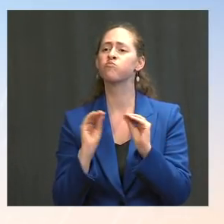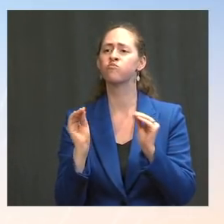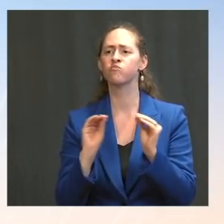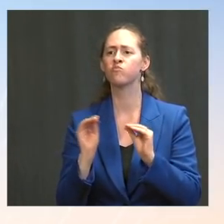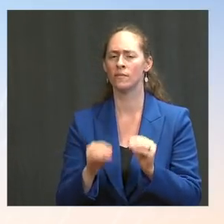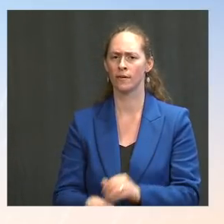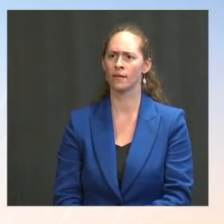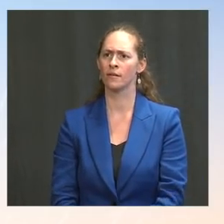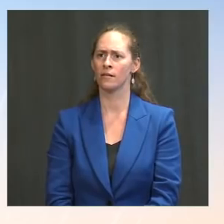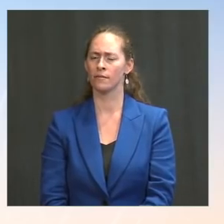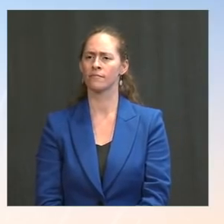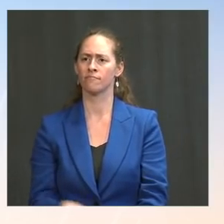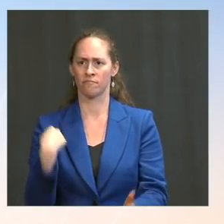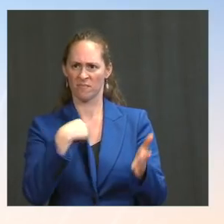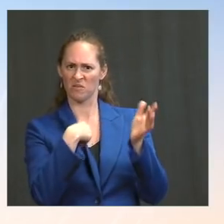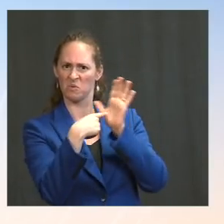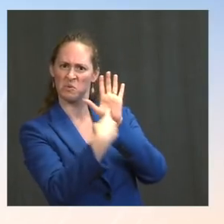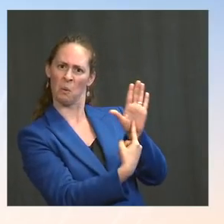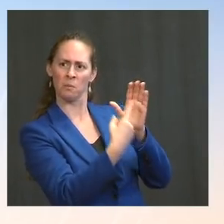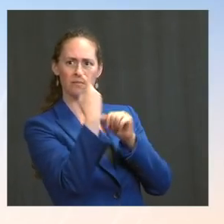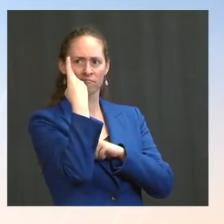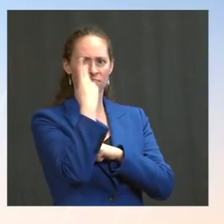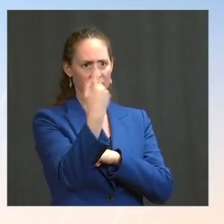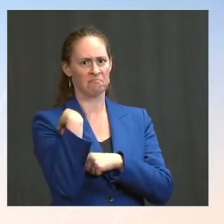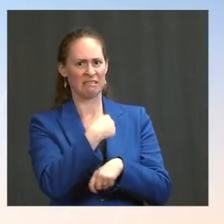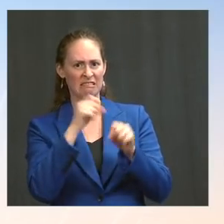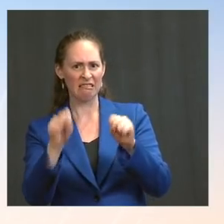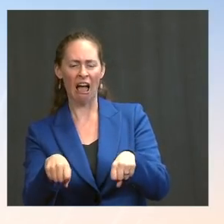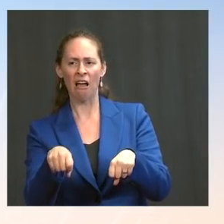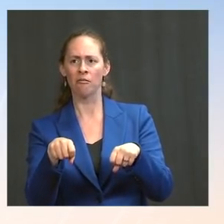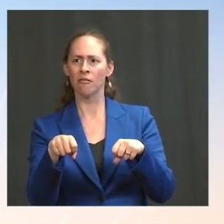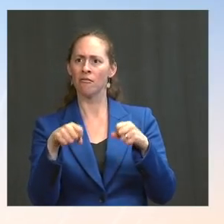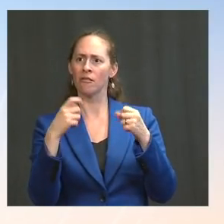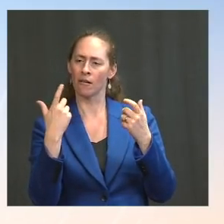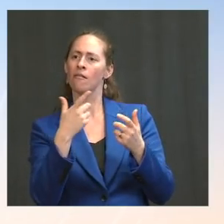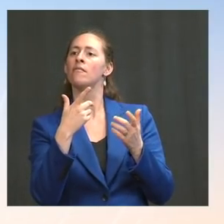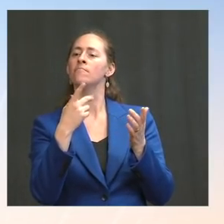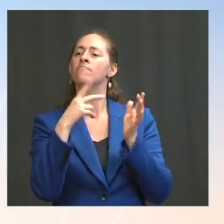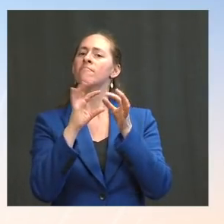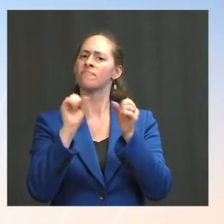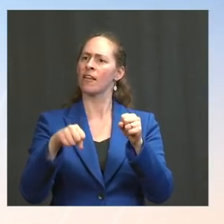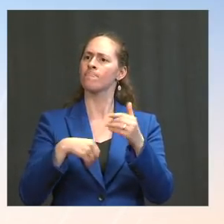that the world is prepared to do that, and obviously, it connects to a set of constructive conversations we're having with leadership